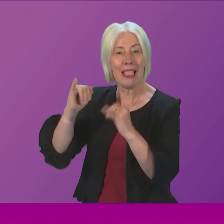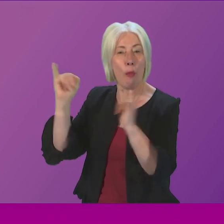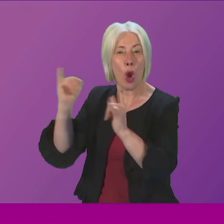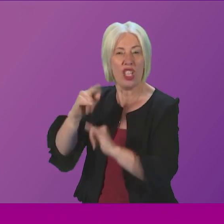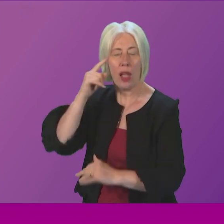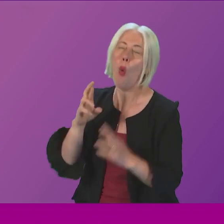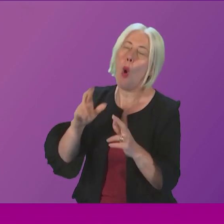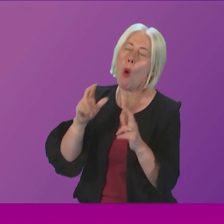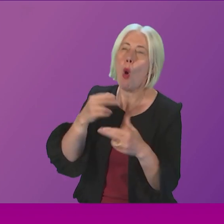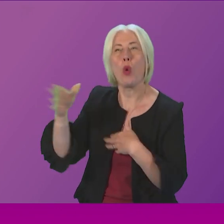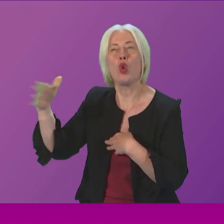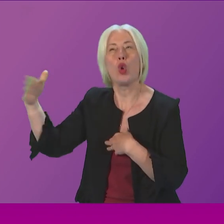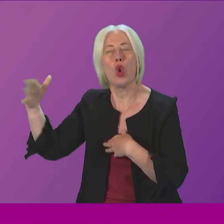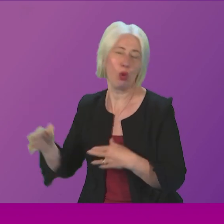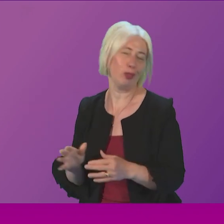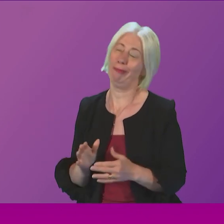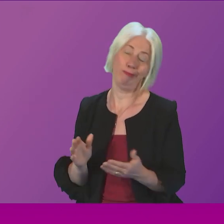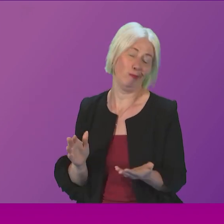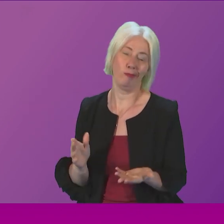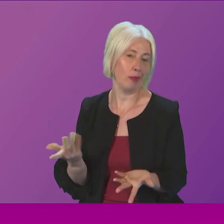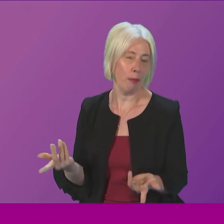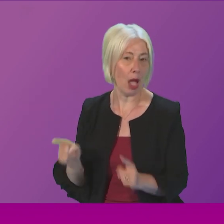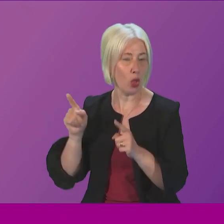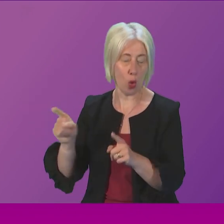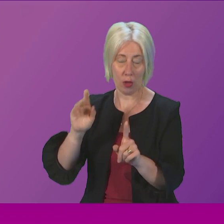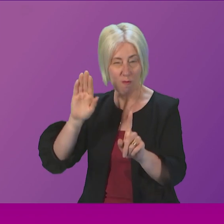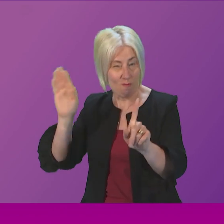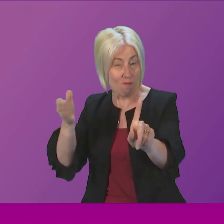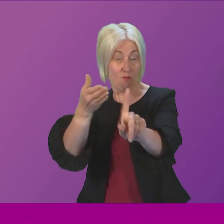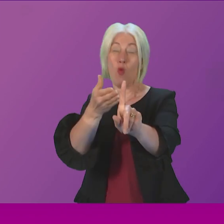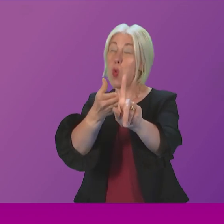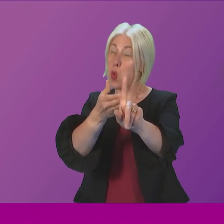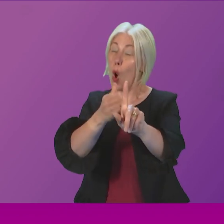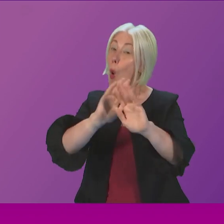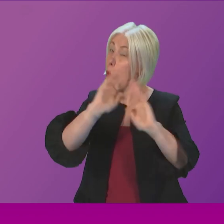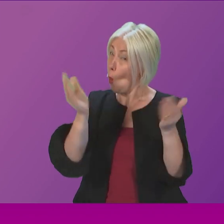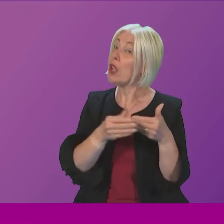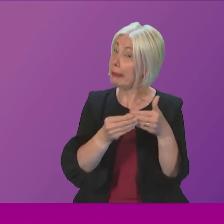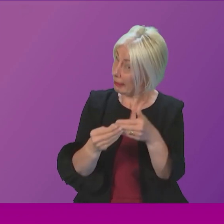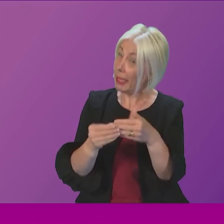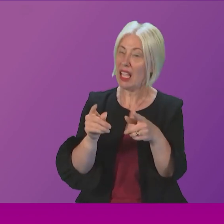They voted—quite rightly—for those ambitious, world-leading targets, but they oppose every